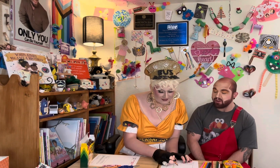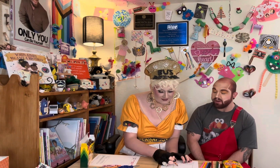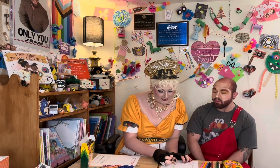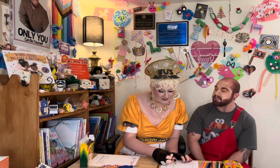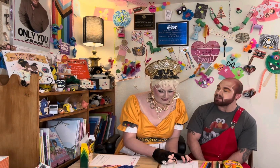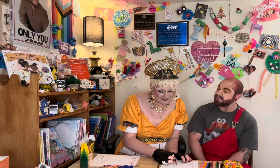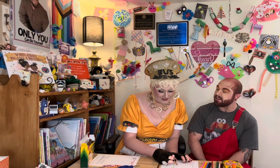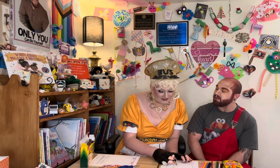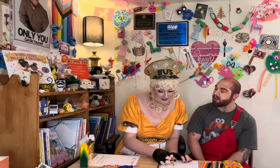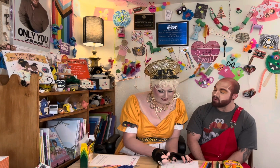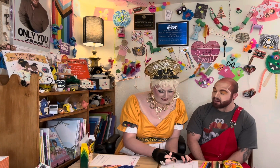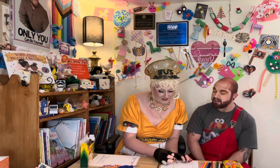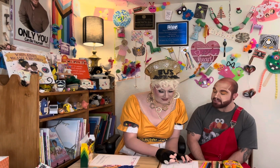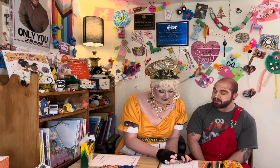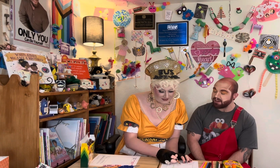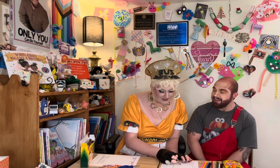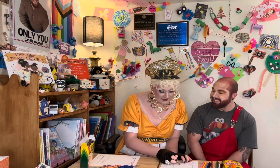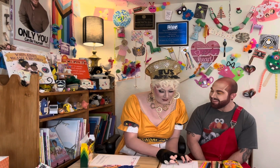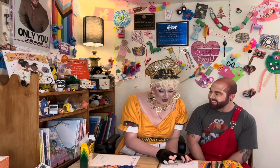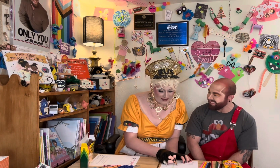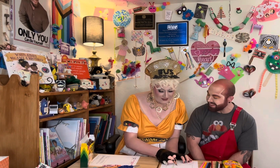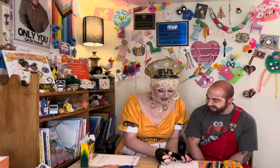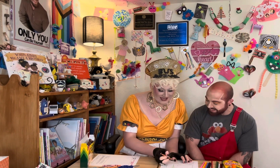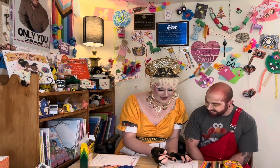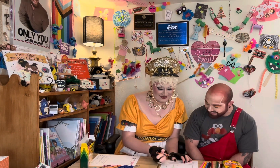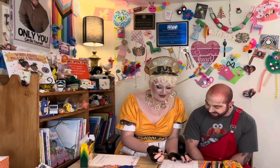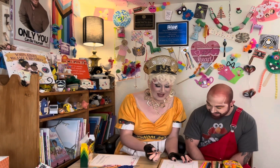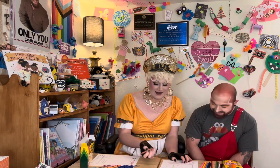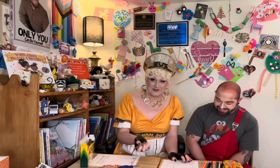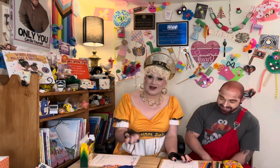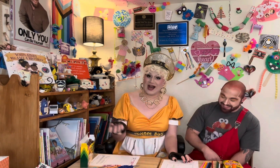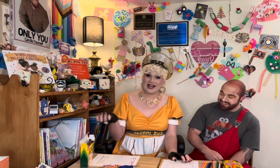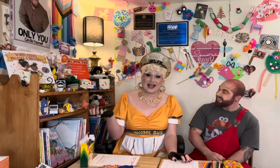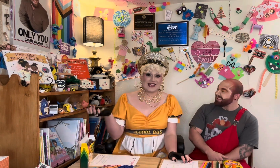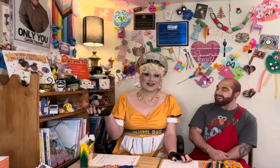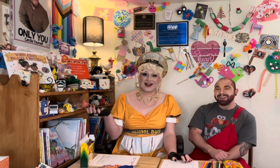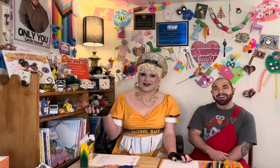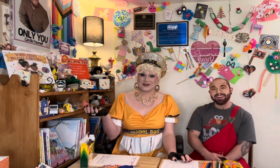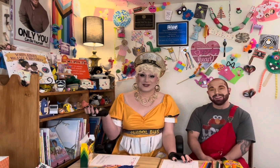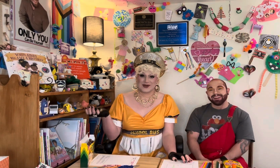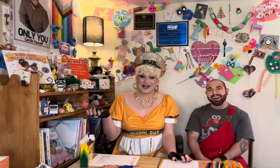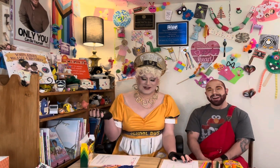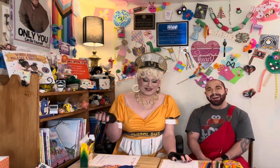though it wasn't exactly what I wanted it to be. CALI: Well, I like it a lot, which is why I dressed